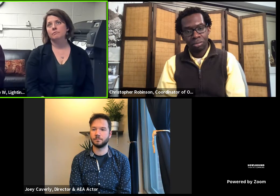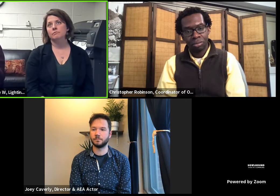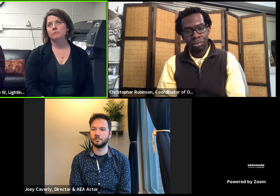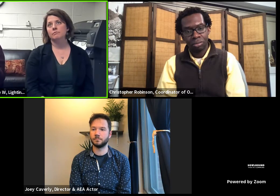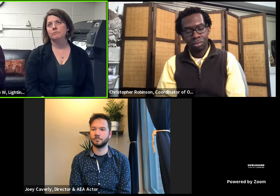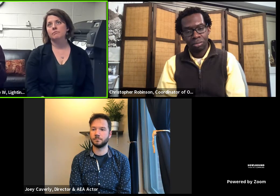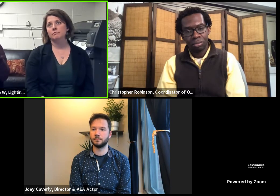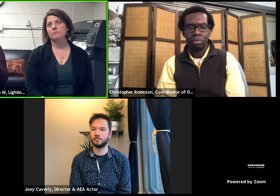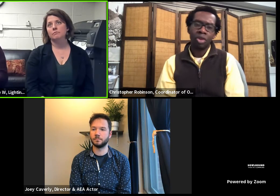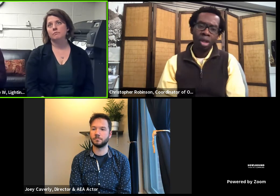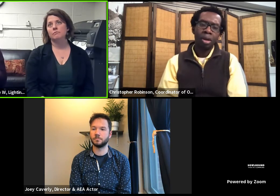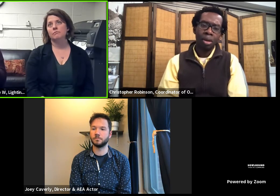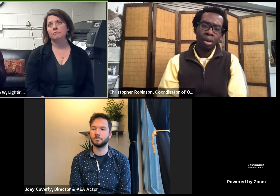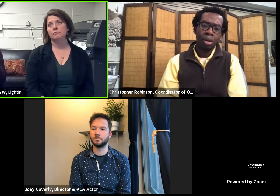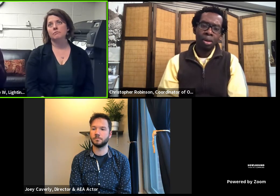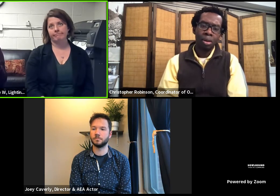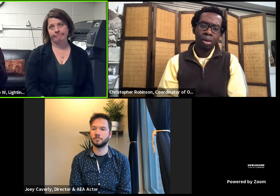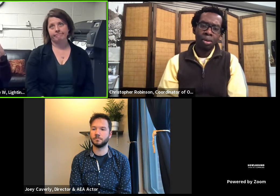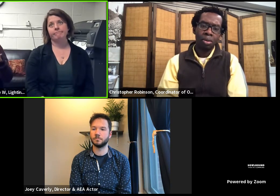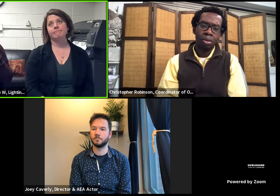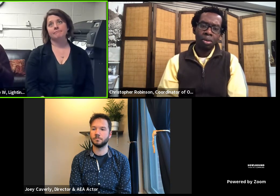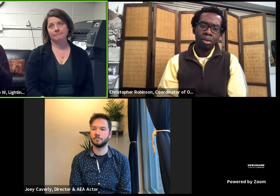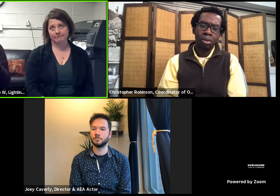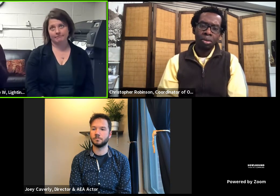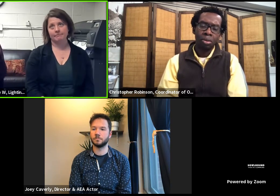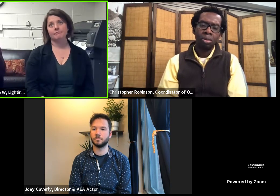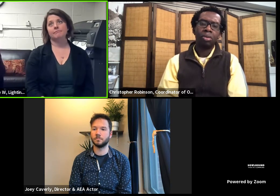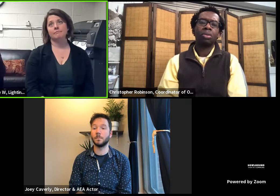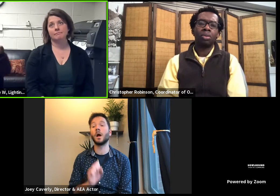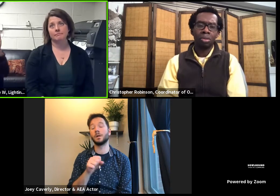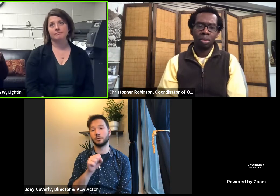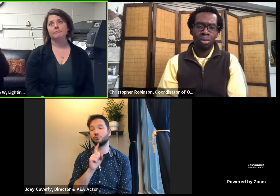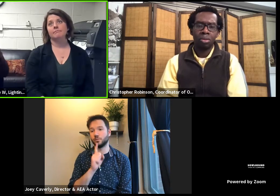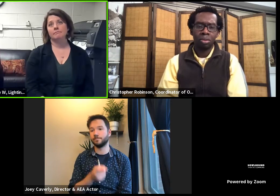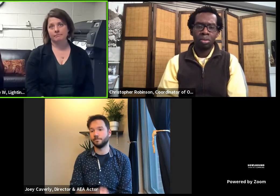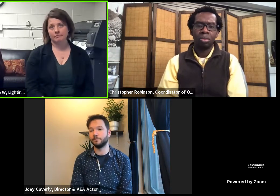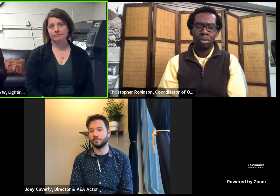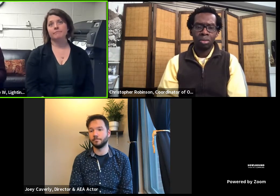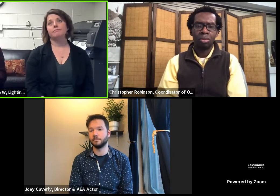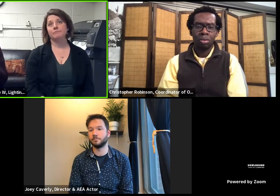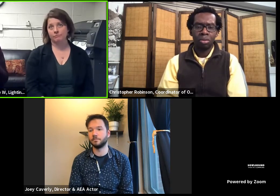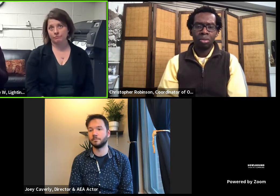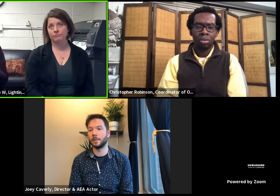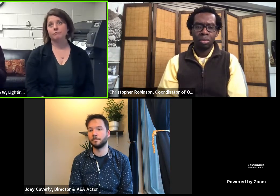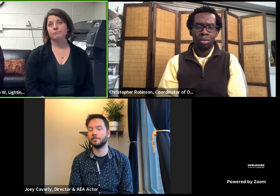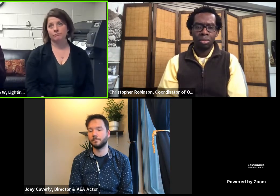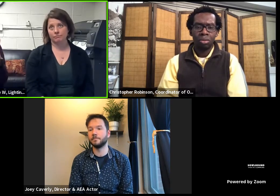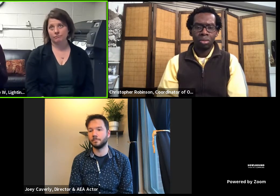and in the admin and design fields, that there do seem to be more white folks there